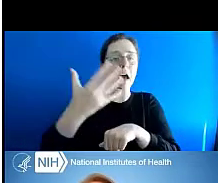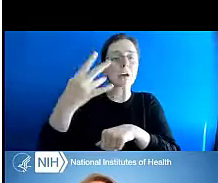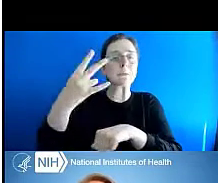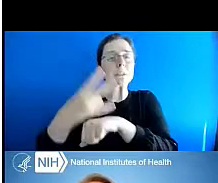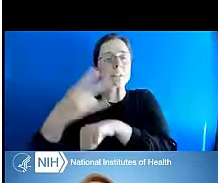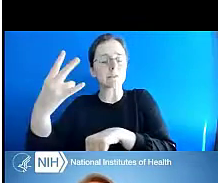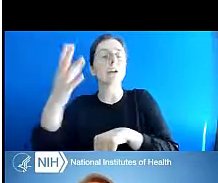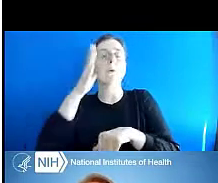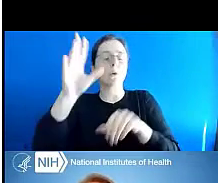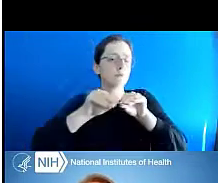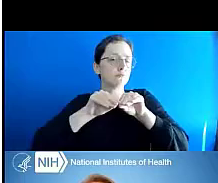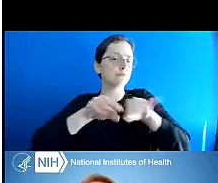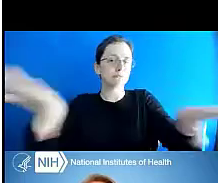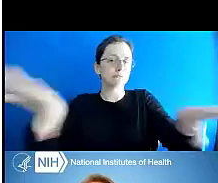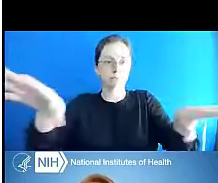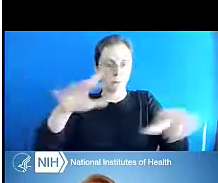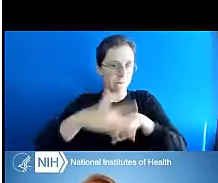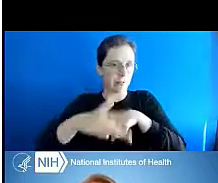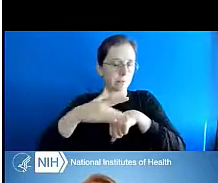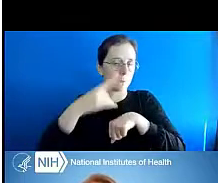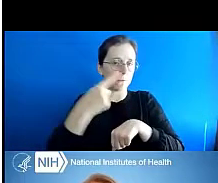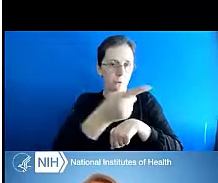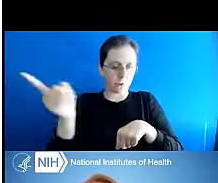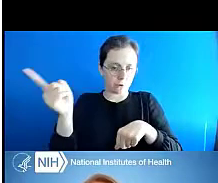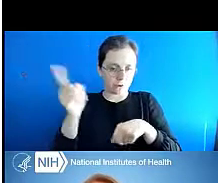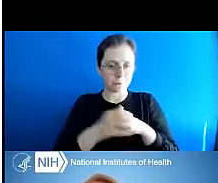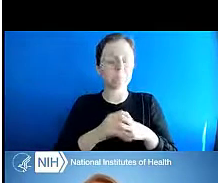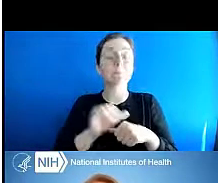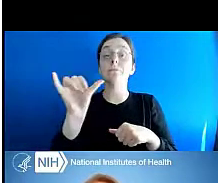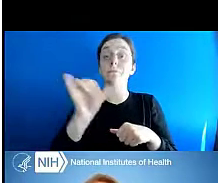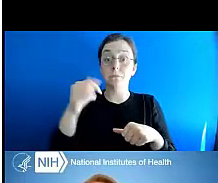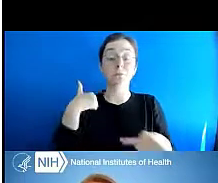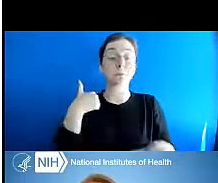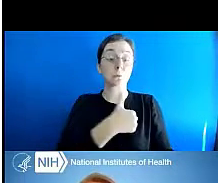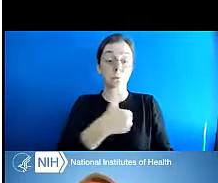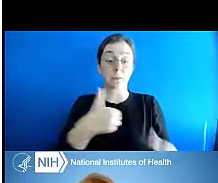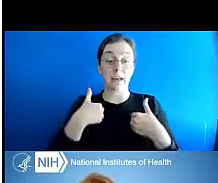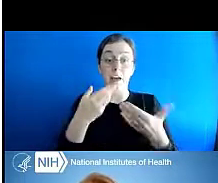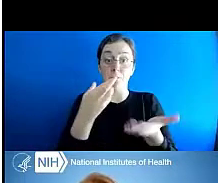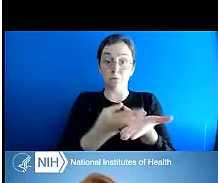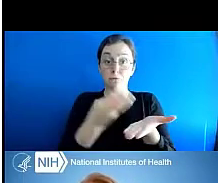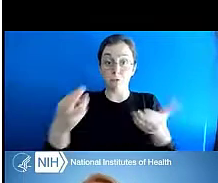We've also put together some resource slides that are available on the NIH sharing site.